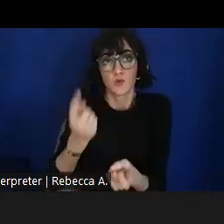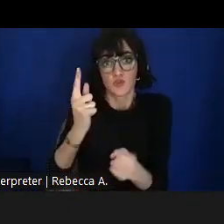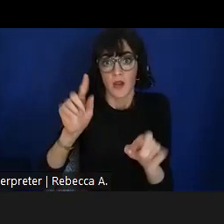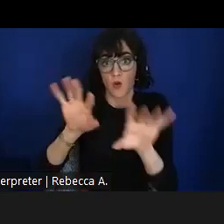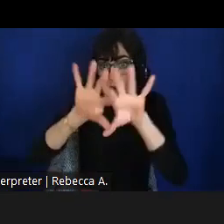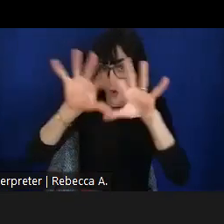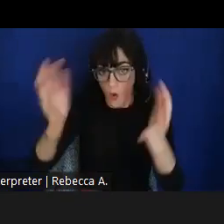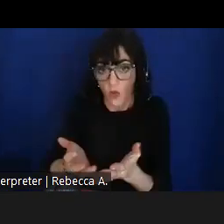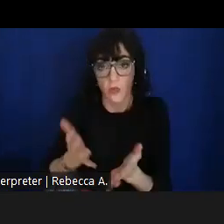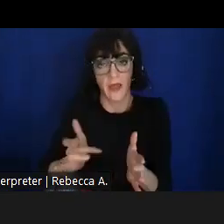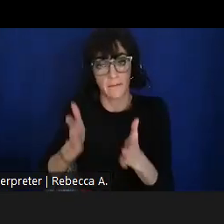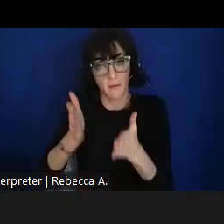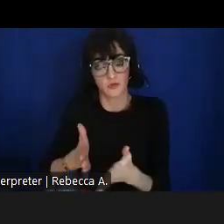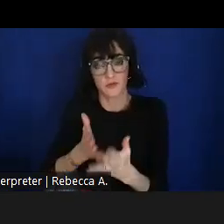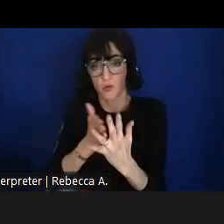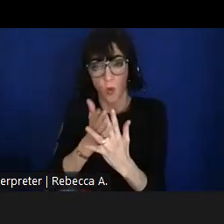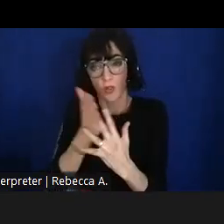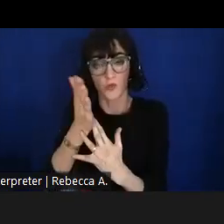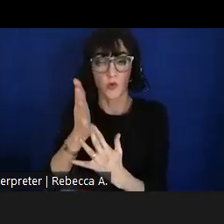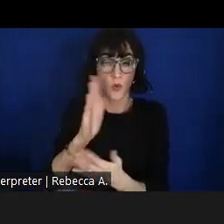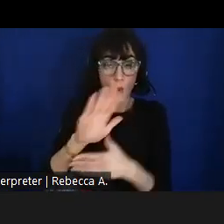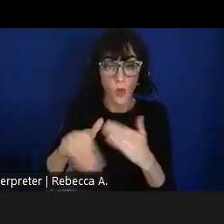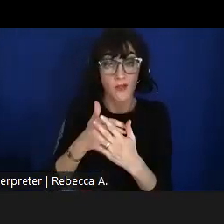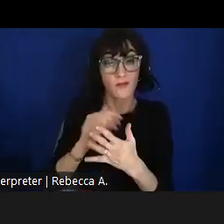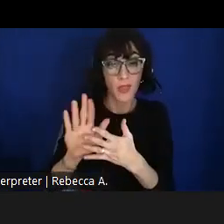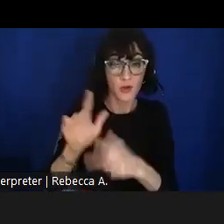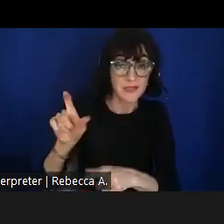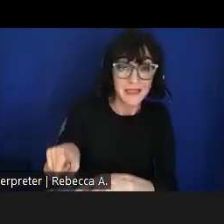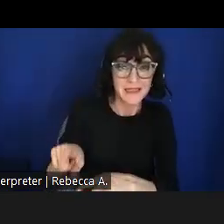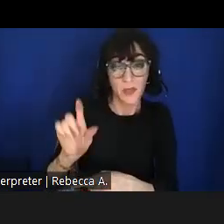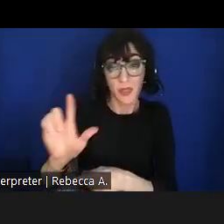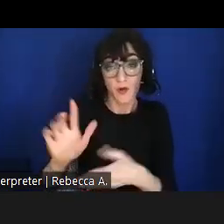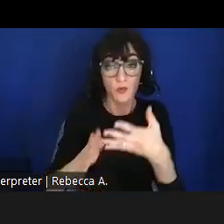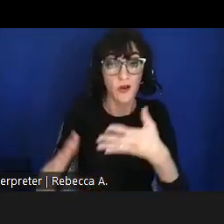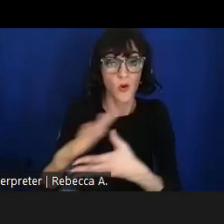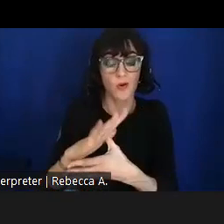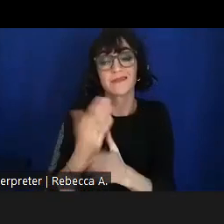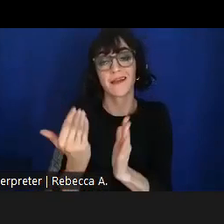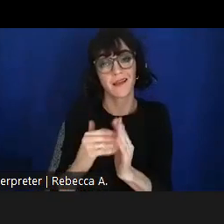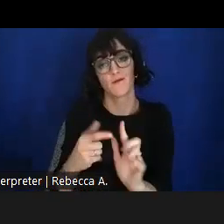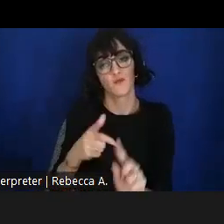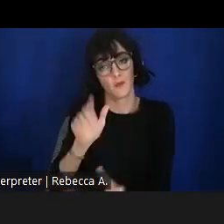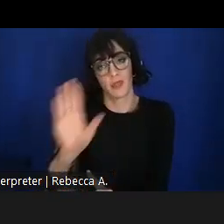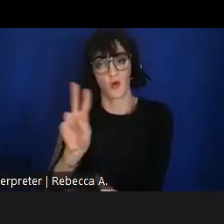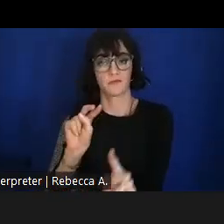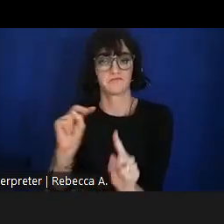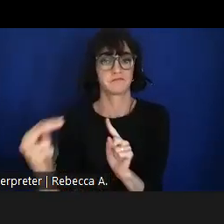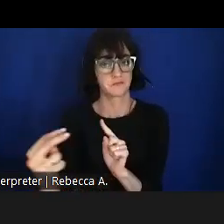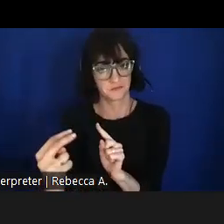and all their priorities and their needs as they define them focuses on individual and